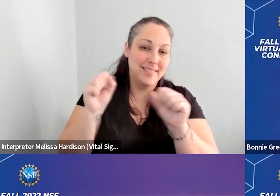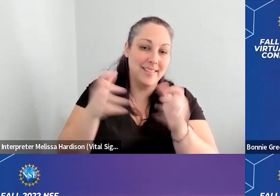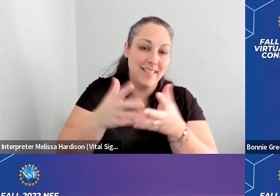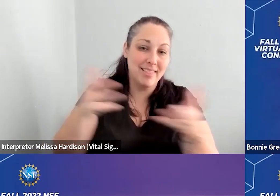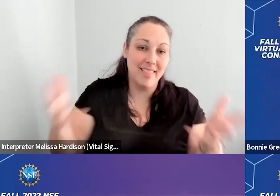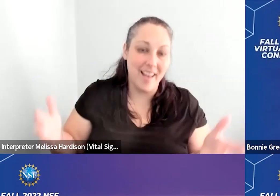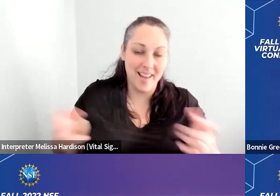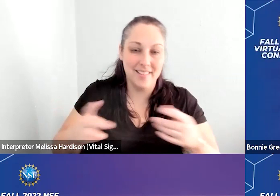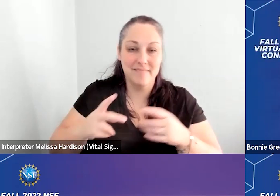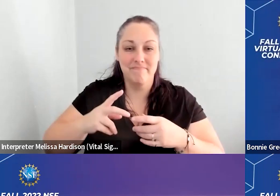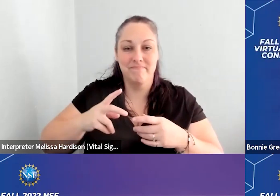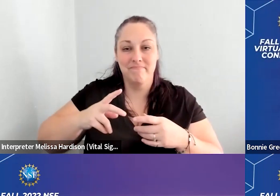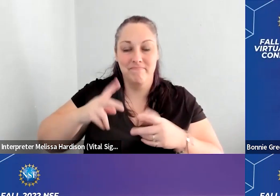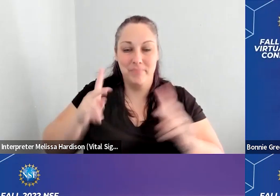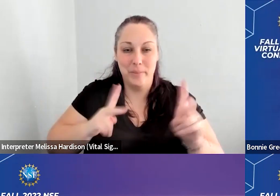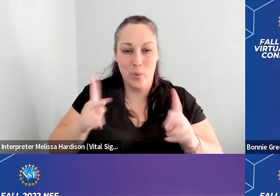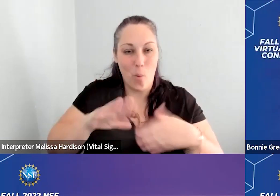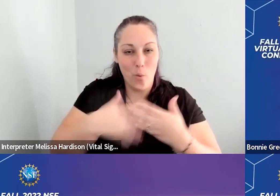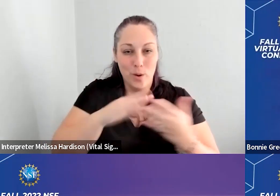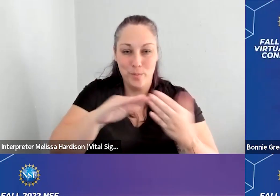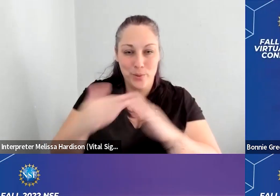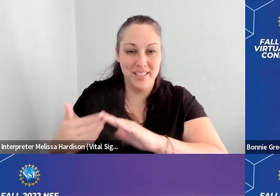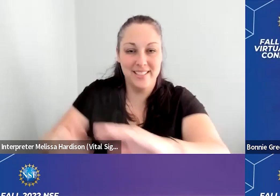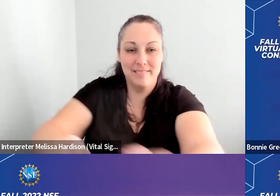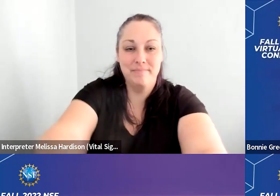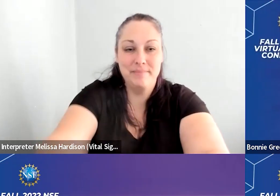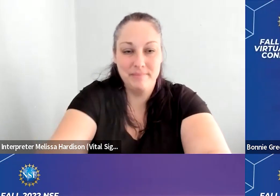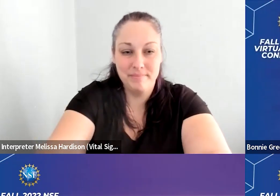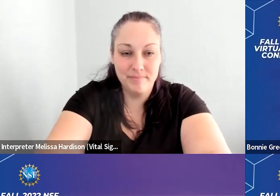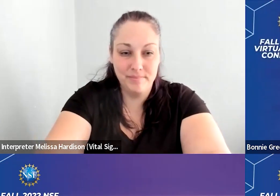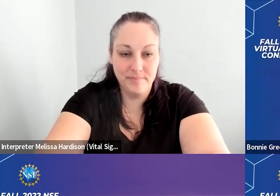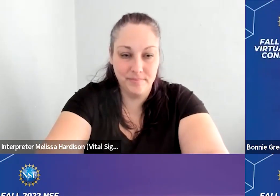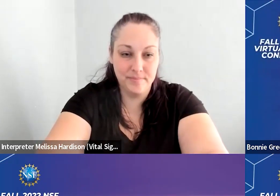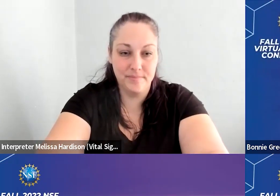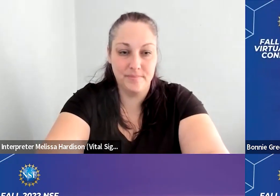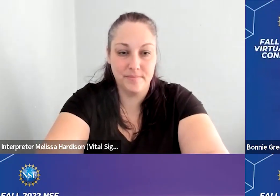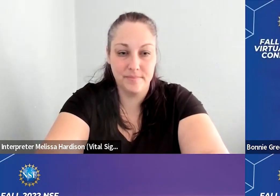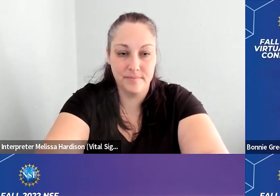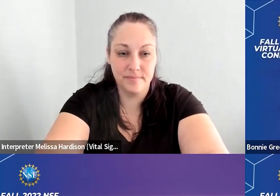That's great advice. Alright well -- and you -- Bonnie, you just mentioned about Noyce.